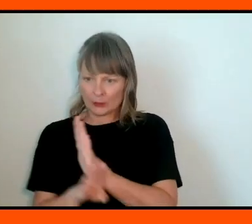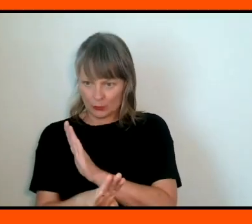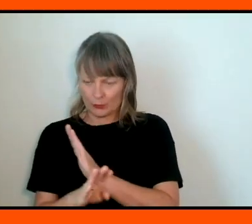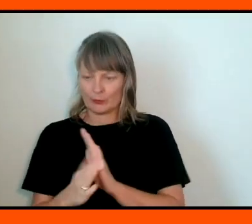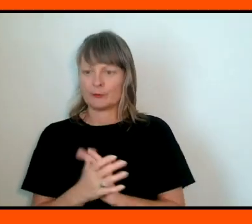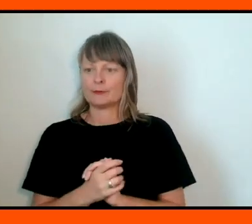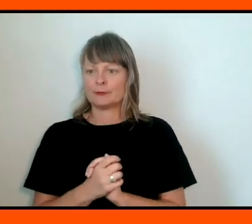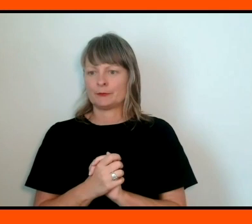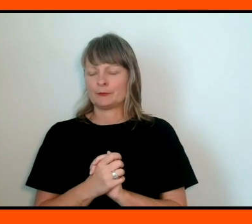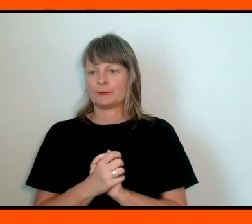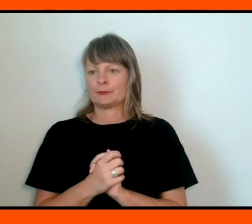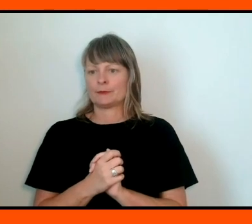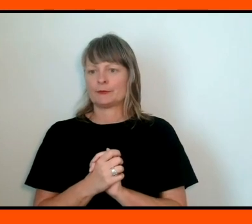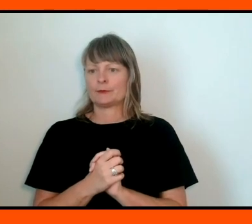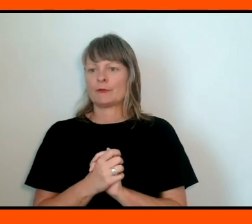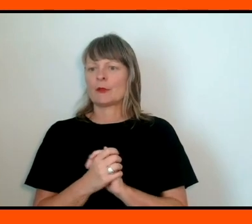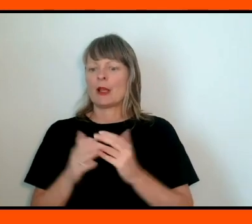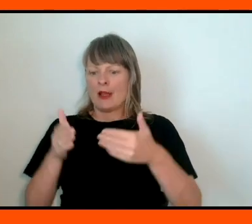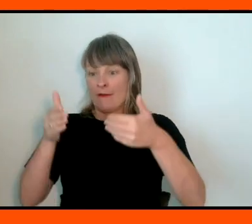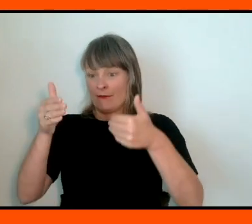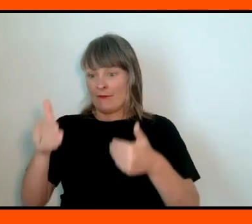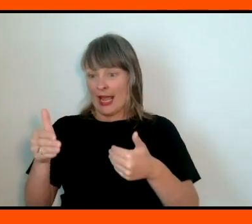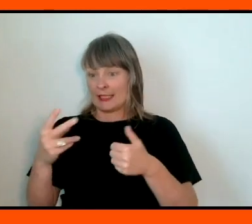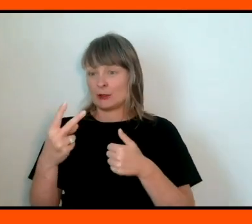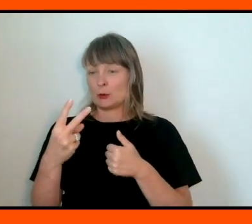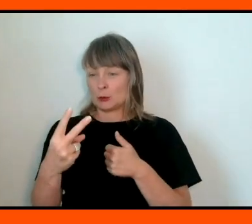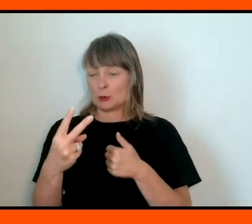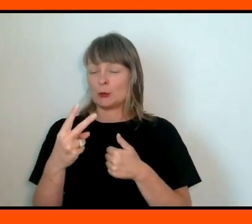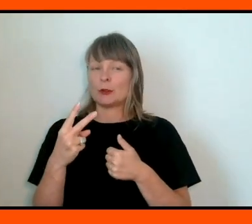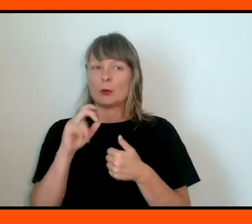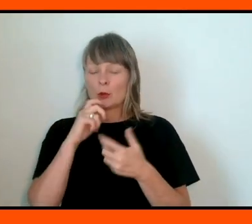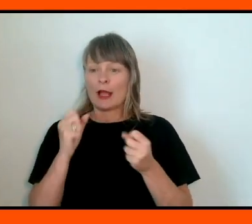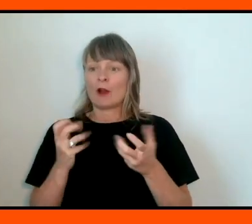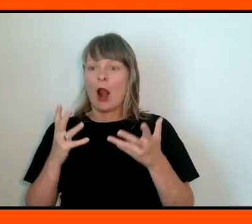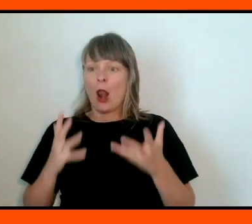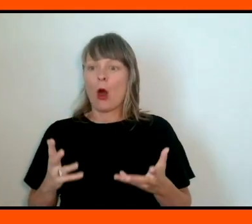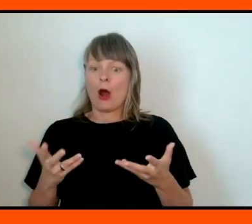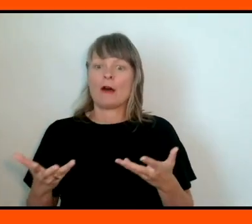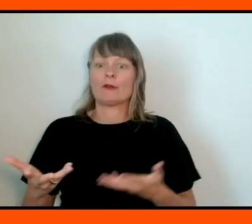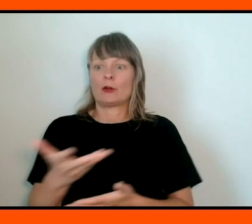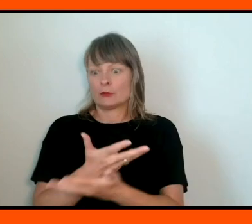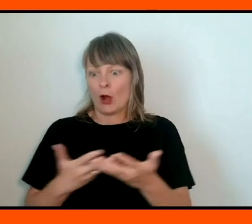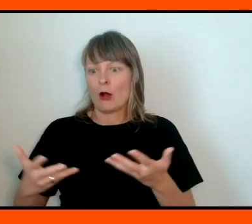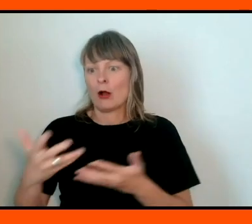Certainly that phase 2 will involve a lot of dialogue with stakeholders. We’ll open that up again to the public